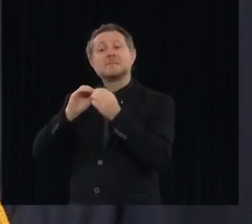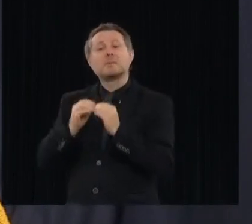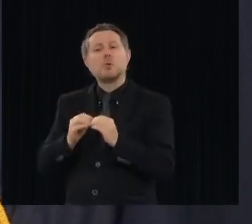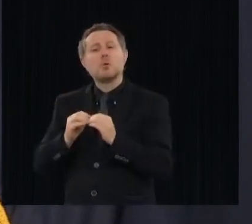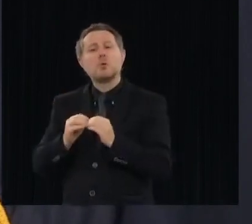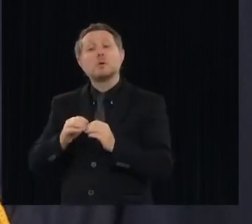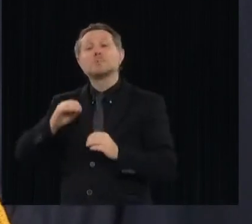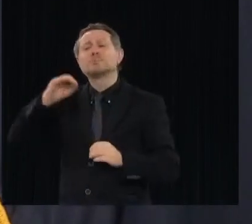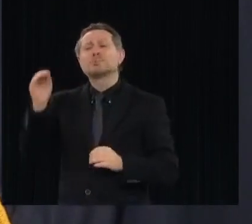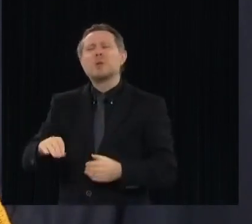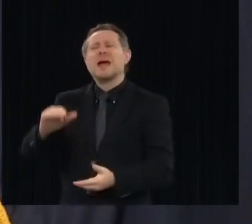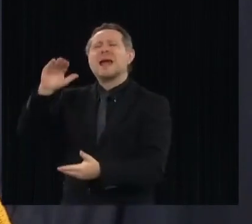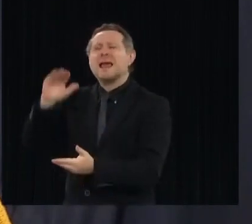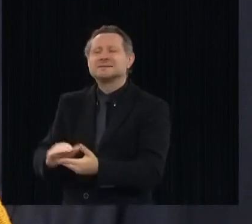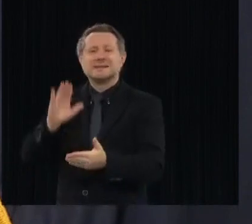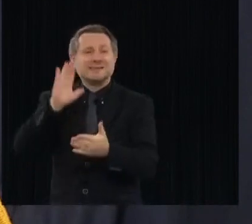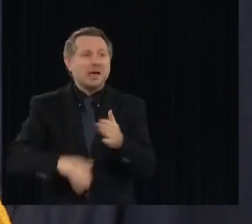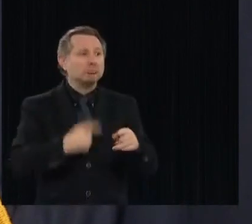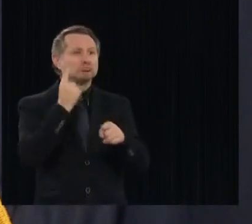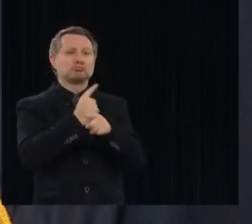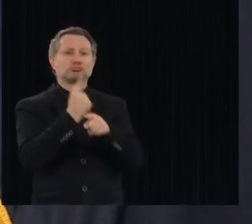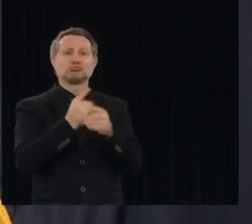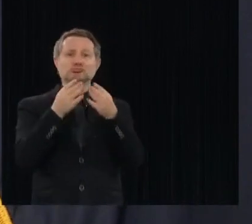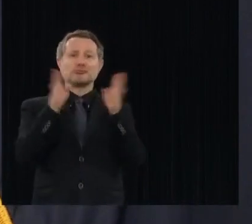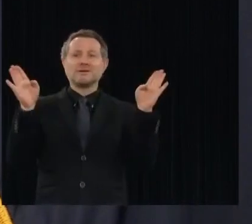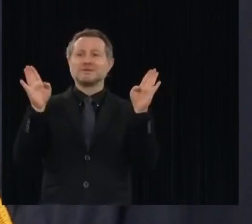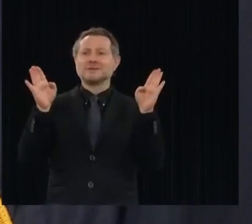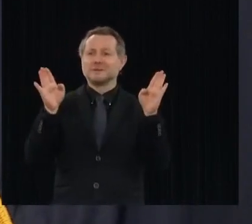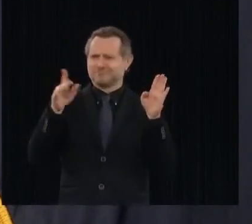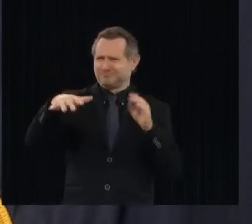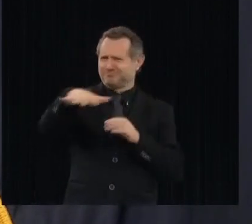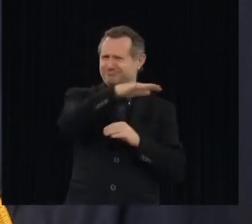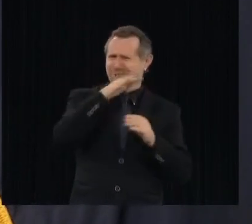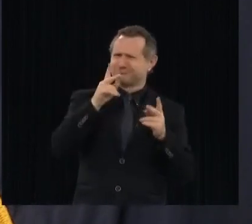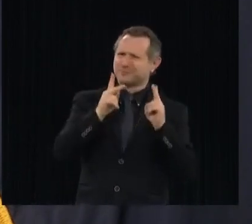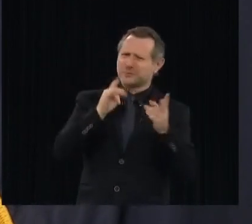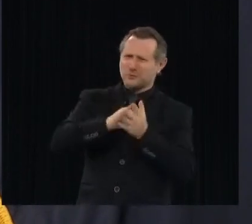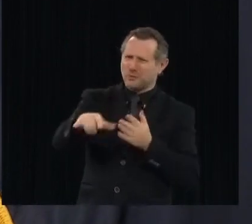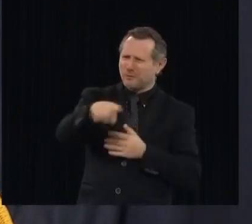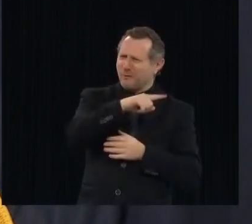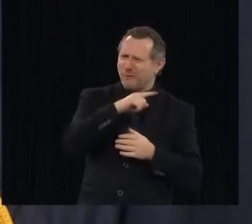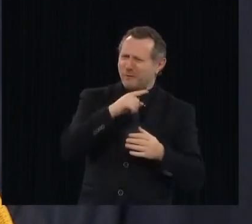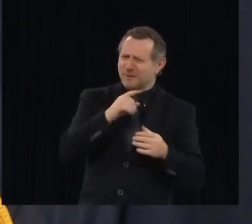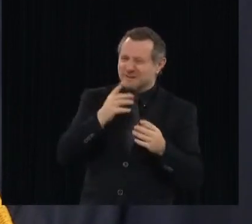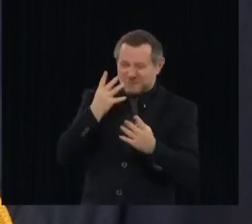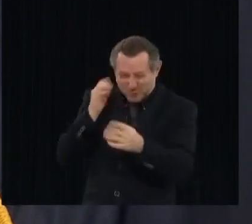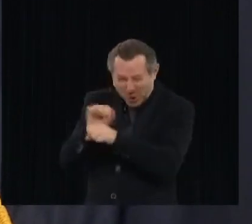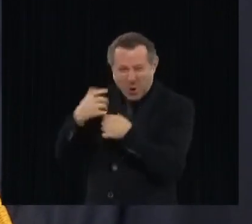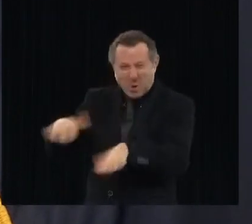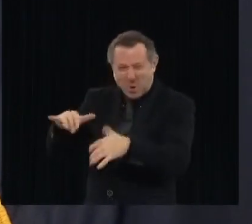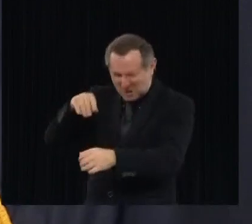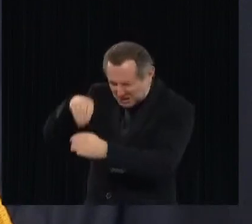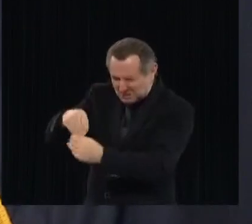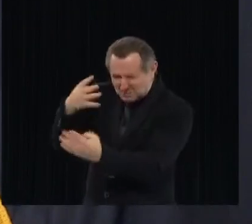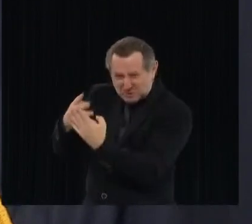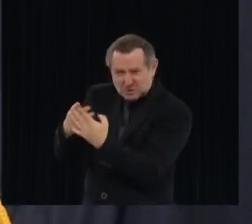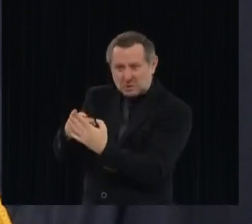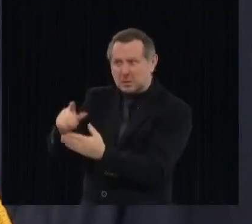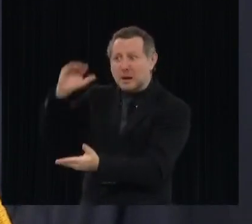THE CORRECTION OFFICERS TEST WELL BELOW THE GENERAL PUBLIC. IN TERMS OF INFECTION RATE.